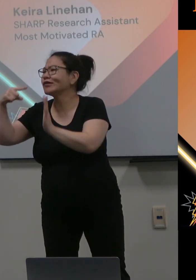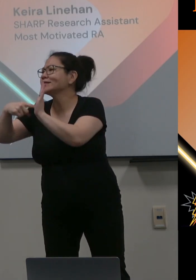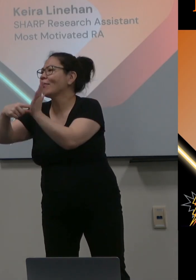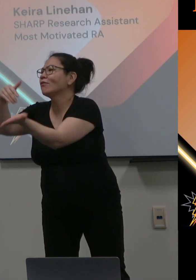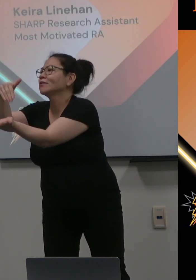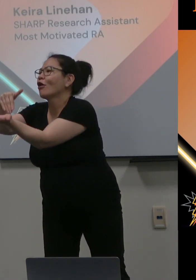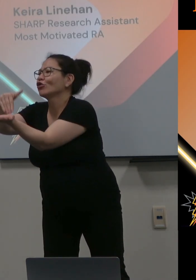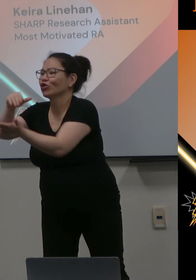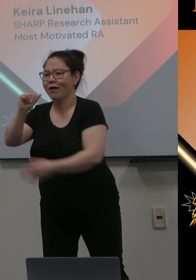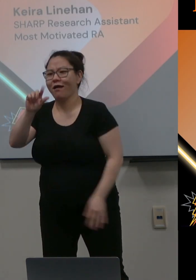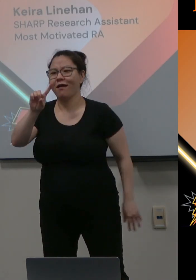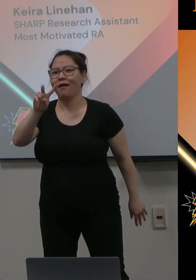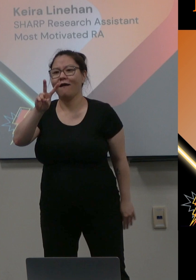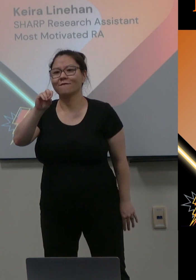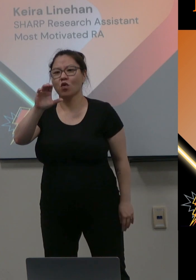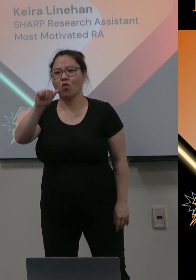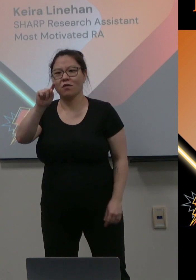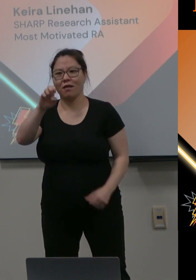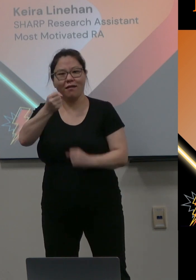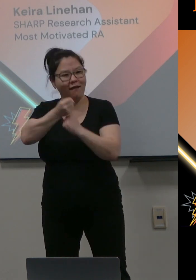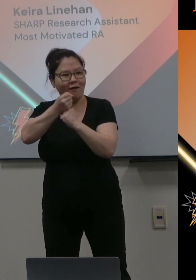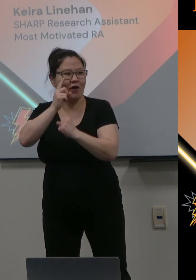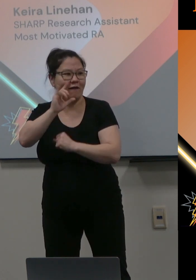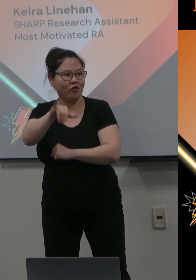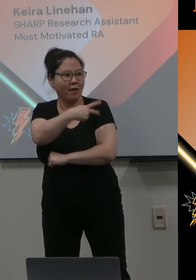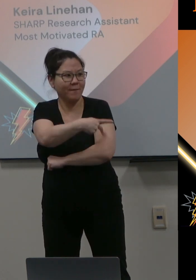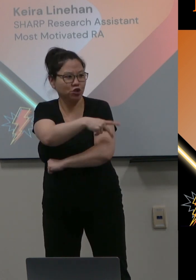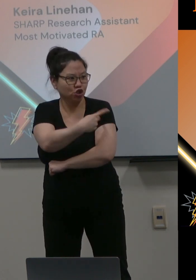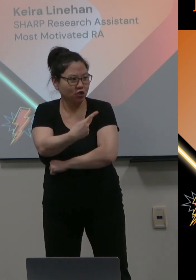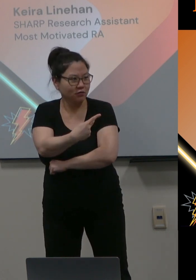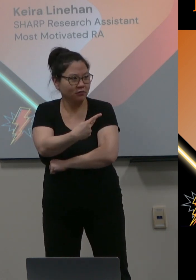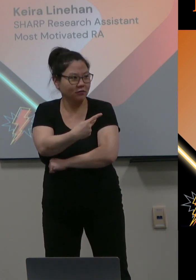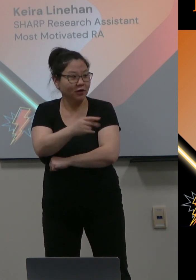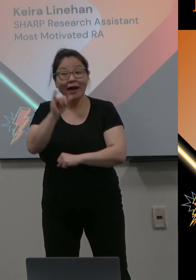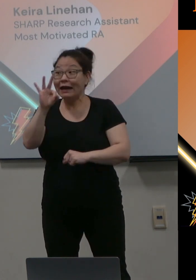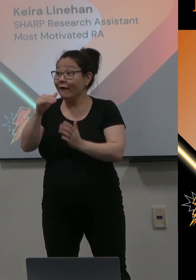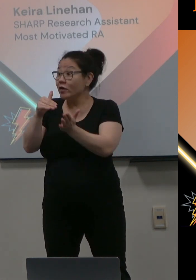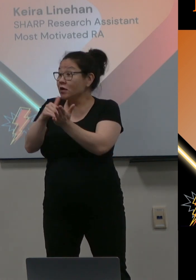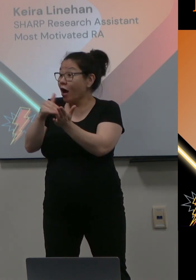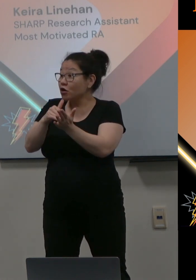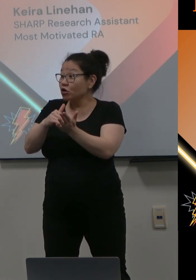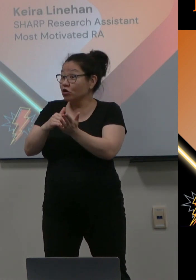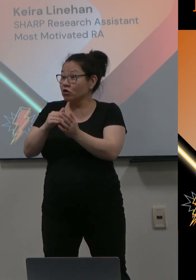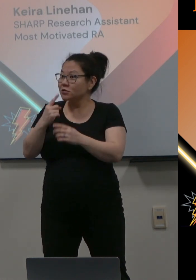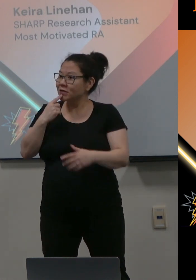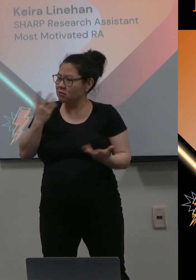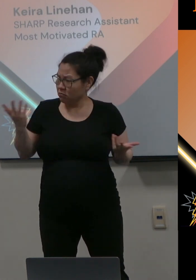And if they did receive that access, like from a doctor, did they receive advocacy? Did that patient get advocated for?